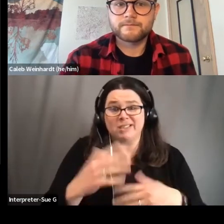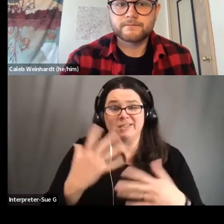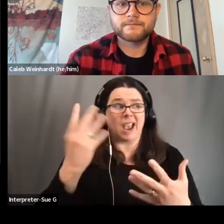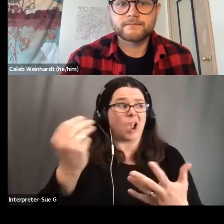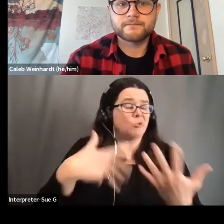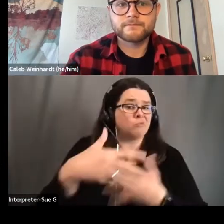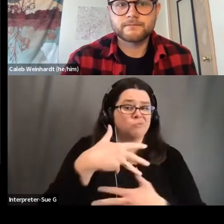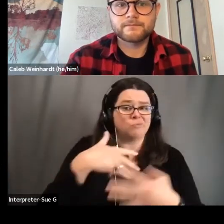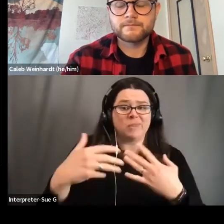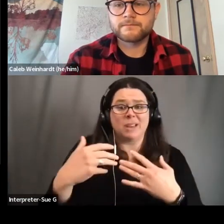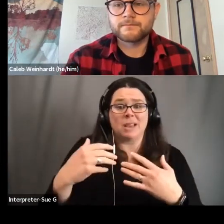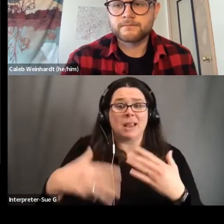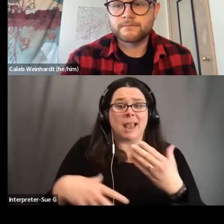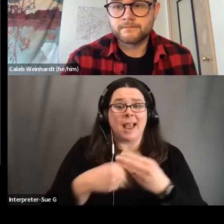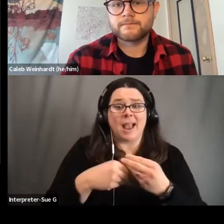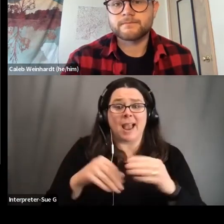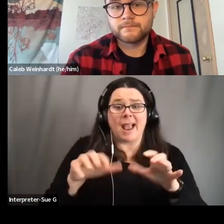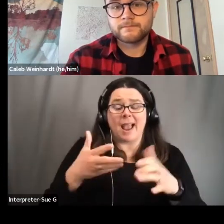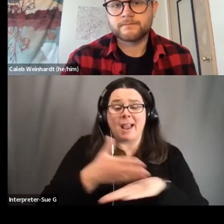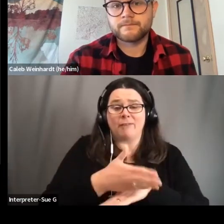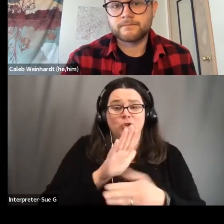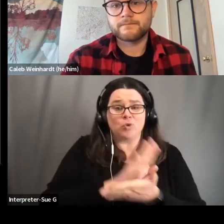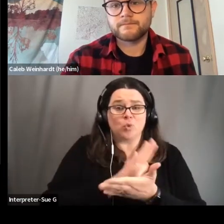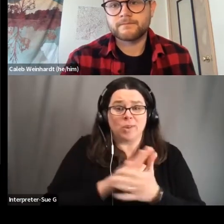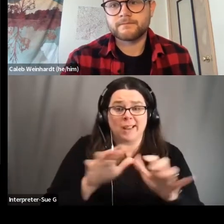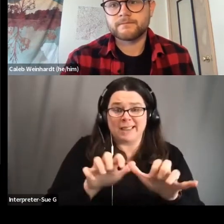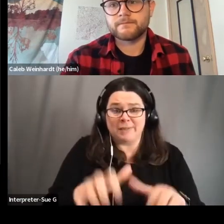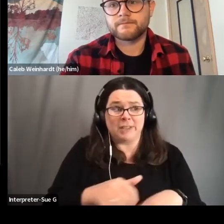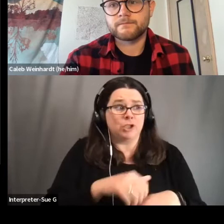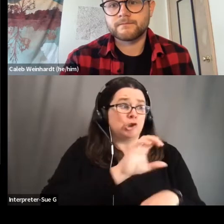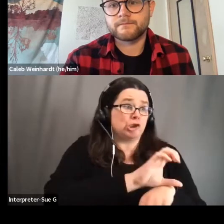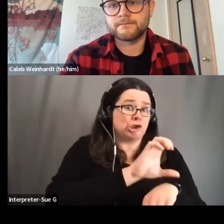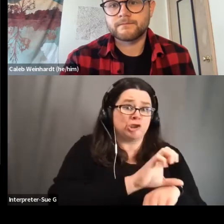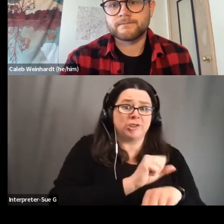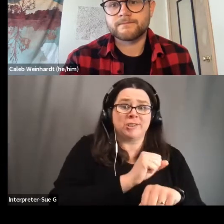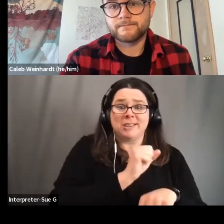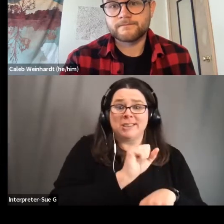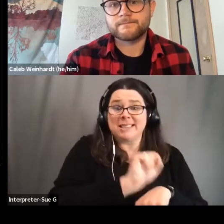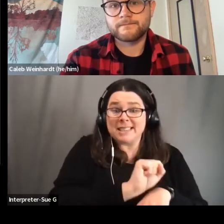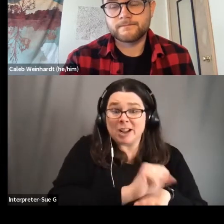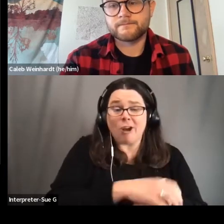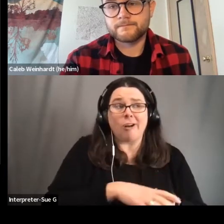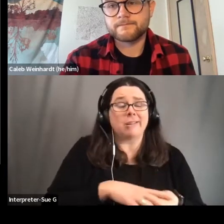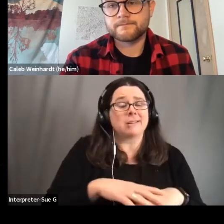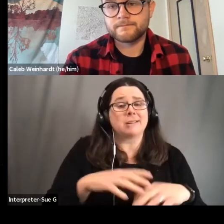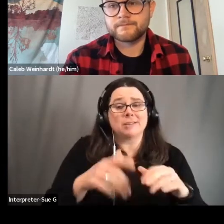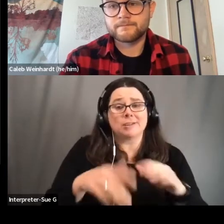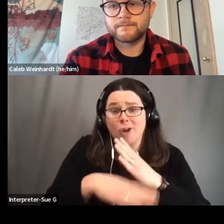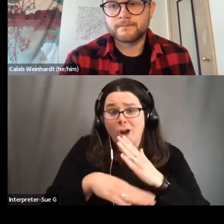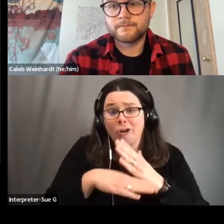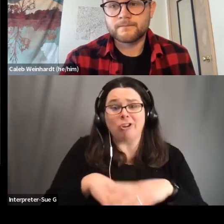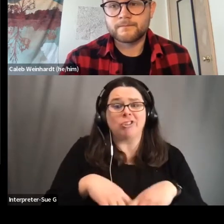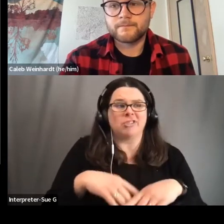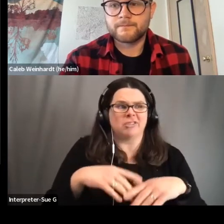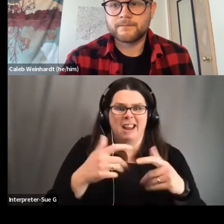So that can go from any place from the church or synagogue to playing soccer to any place that that child, that kid